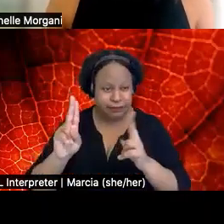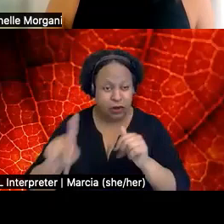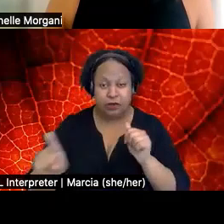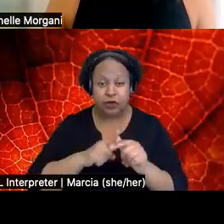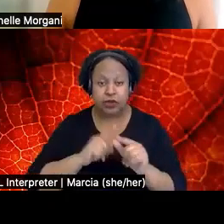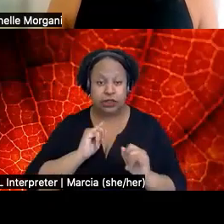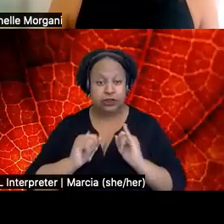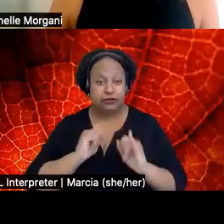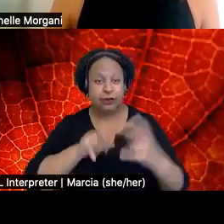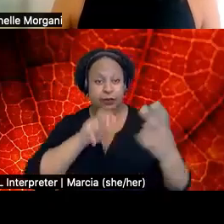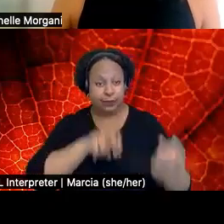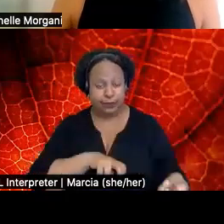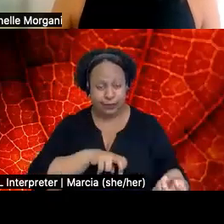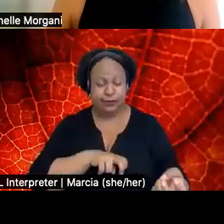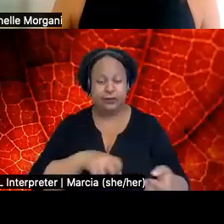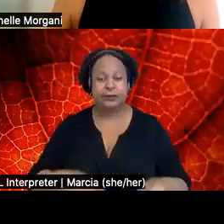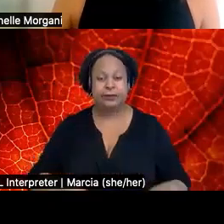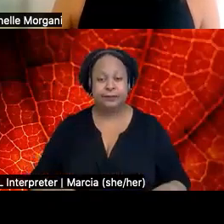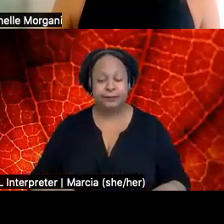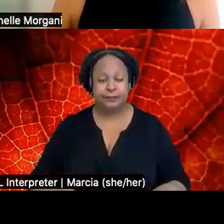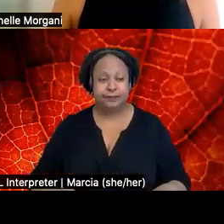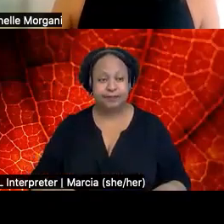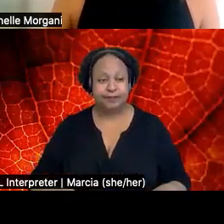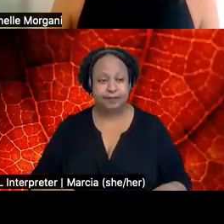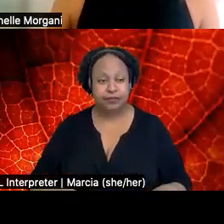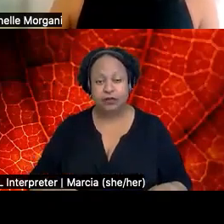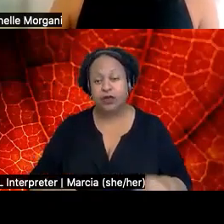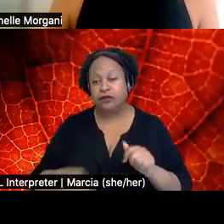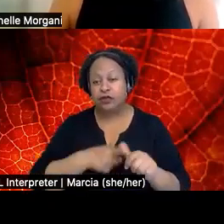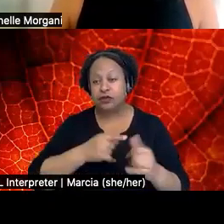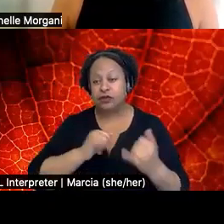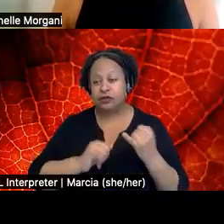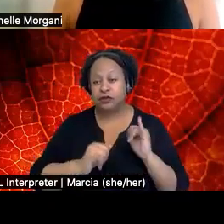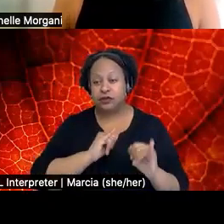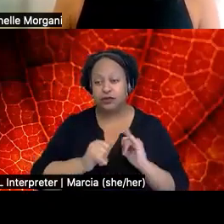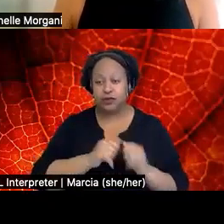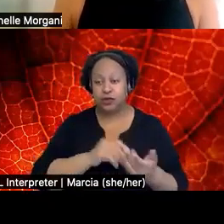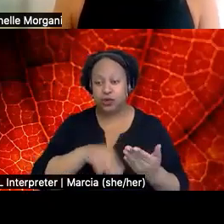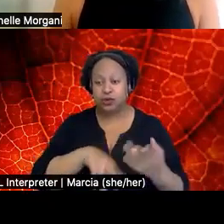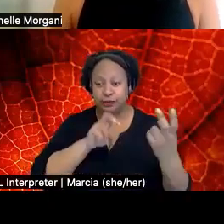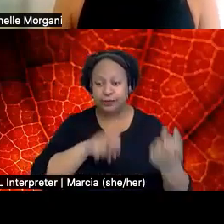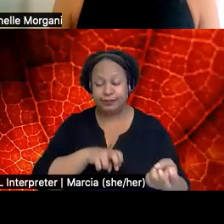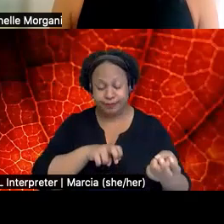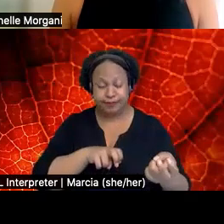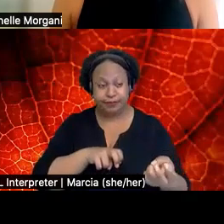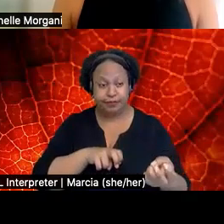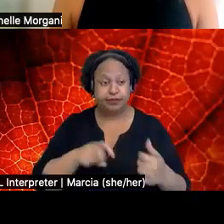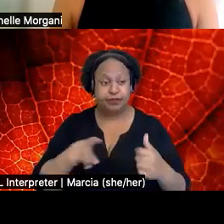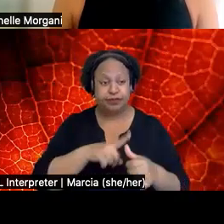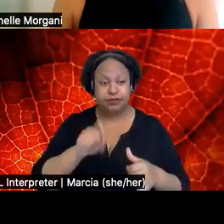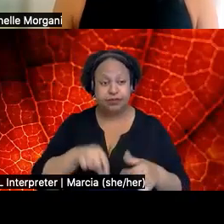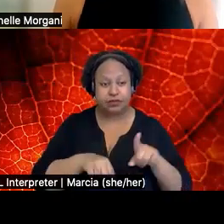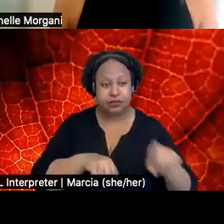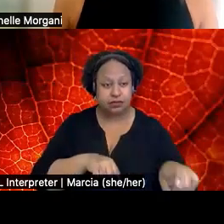And so, our first question is how is practicum going.